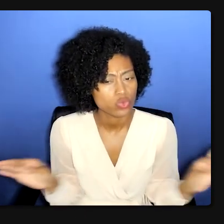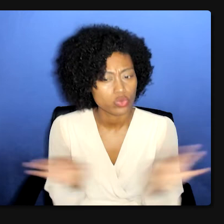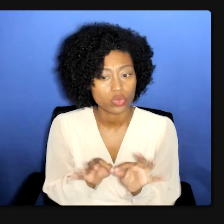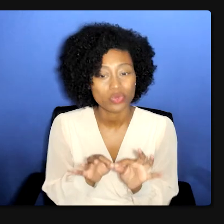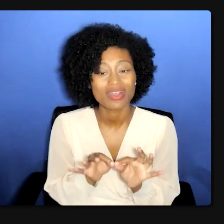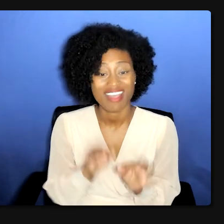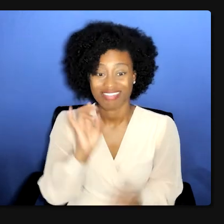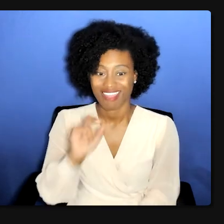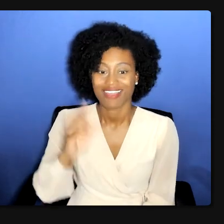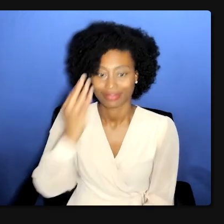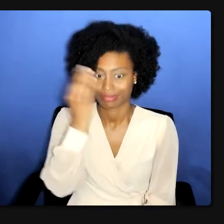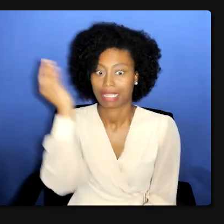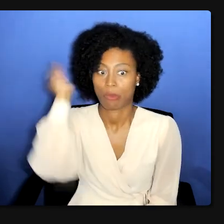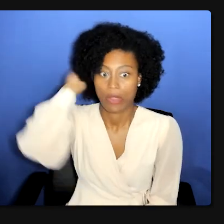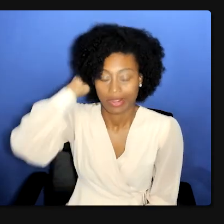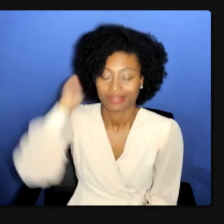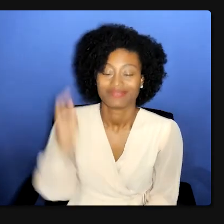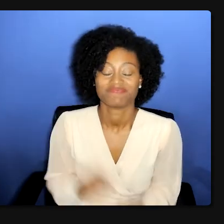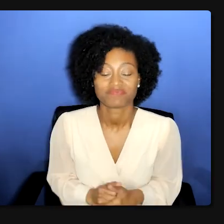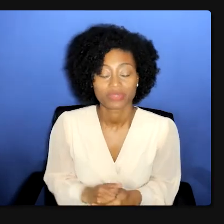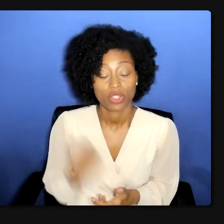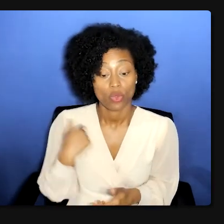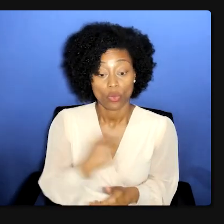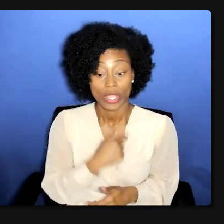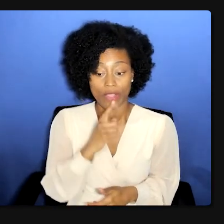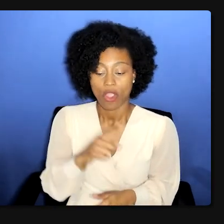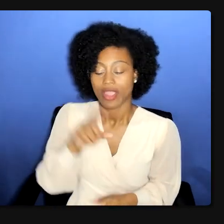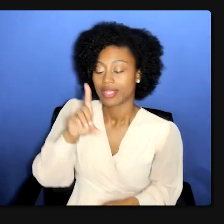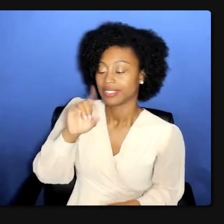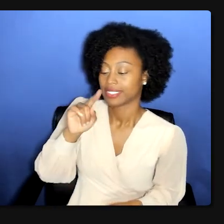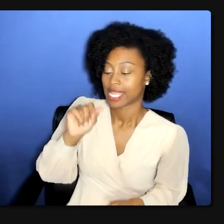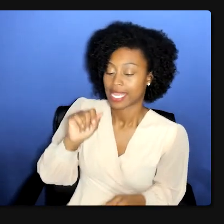You know, it is, as a data-driven studio,